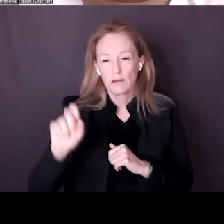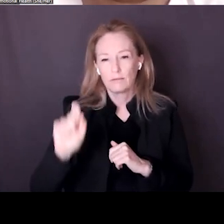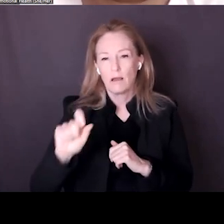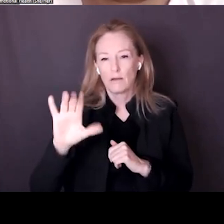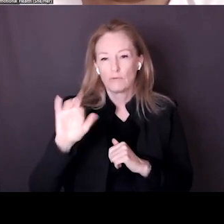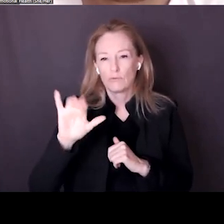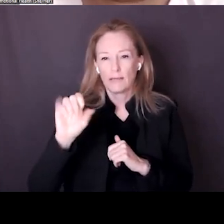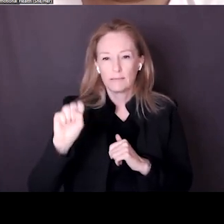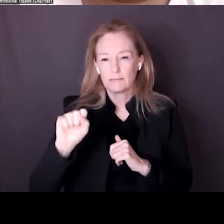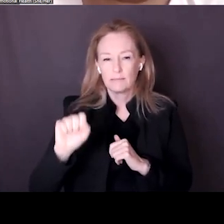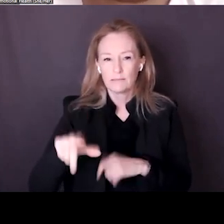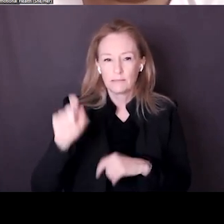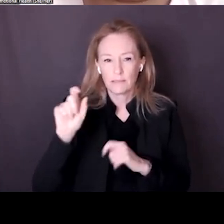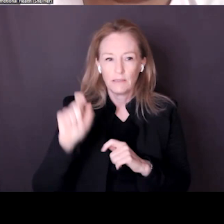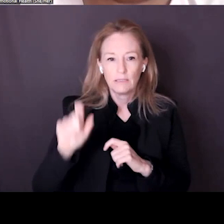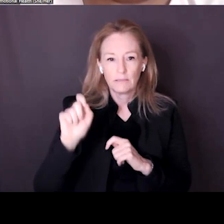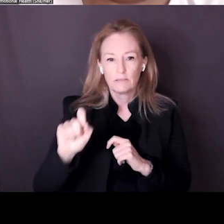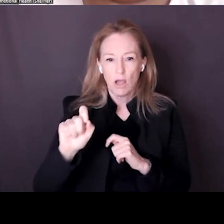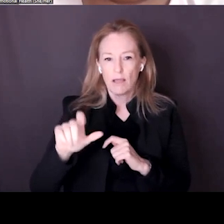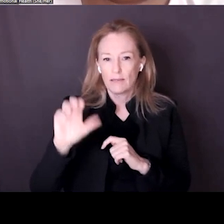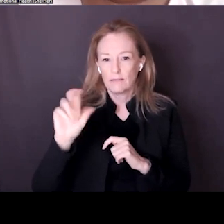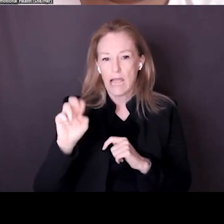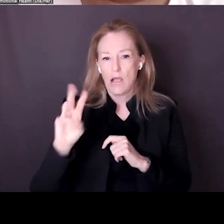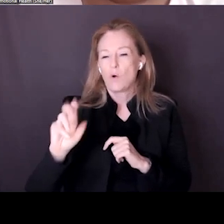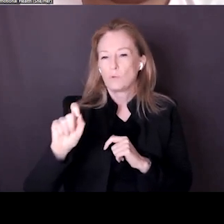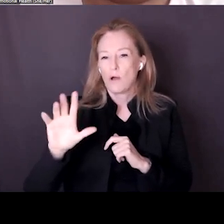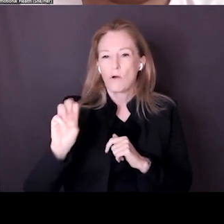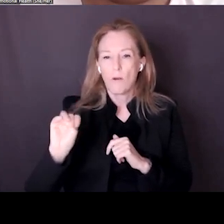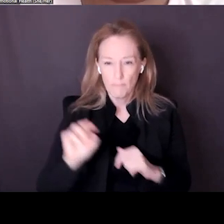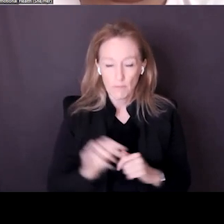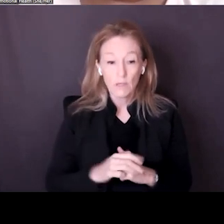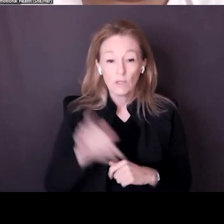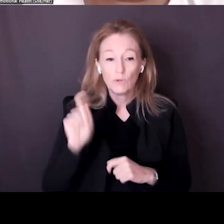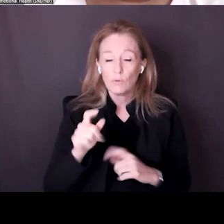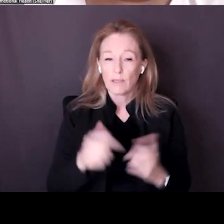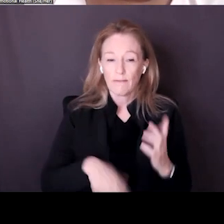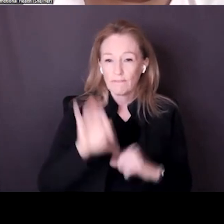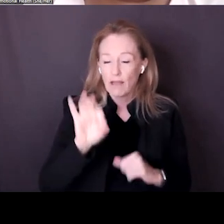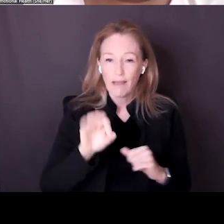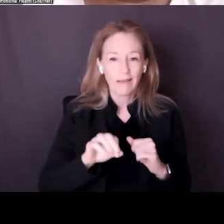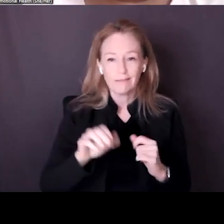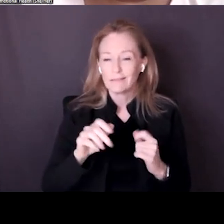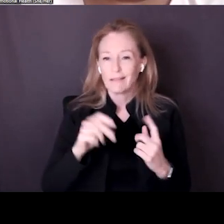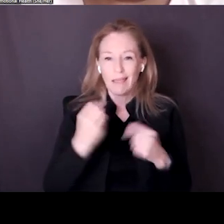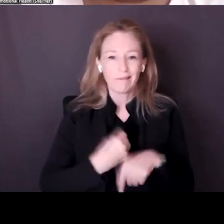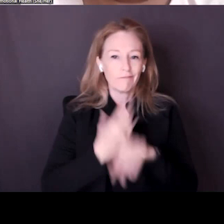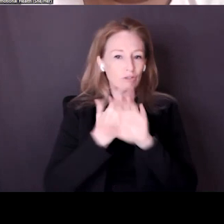SEE THE WEEKLY REMINDERS AND YOU CAN GET THE VIRTUAL BACKGROUNDS.